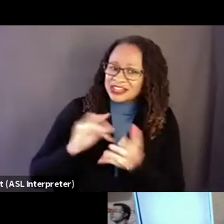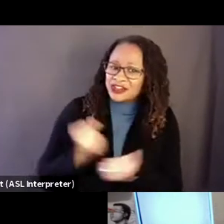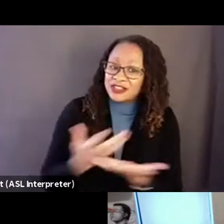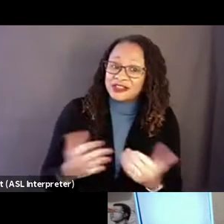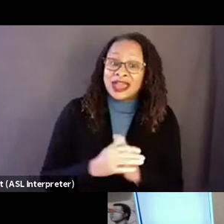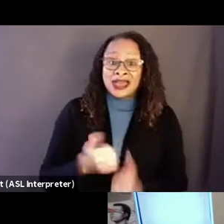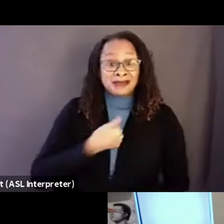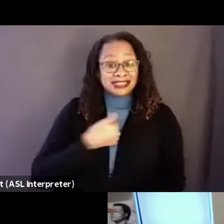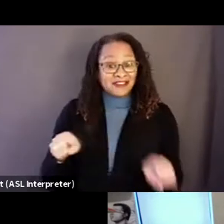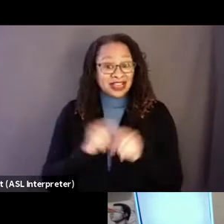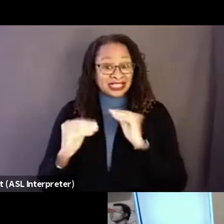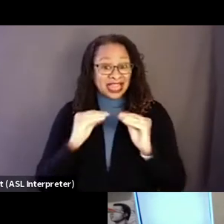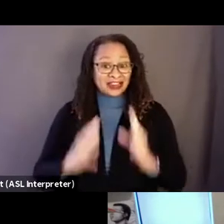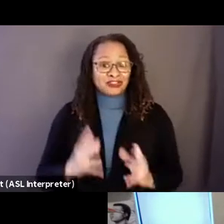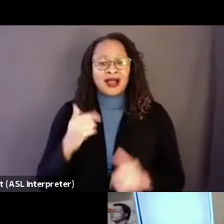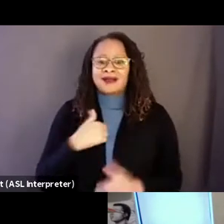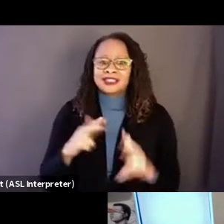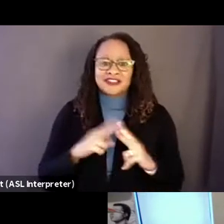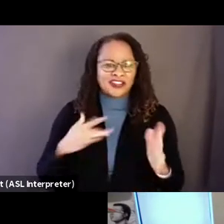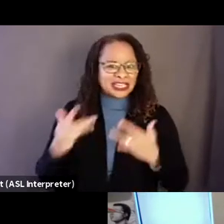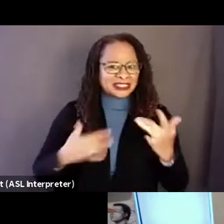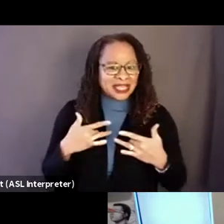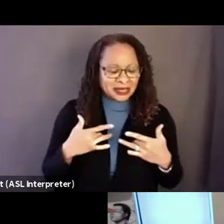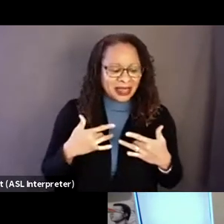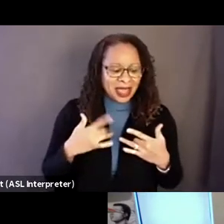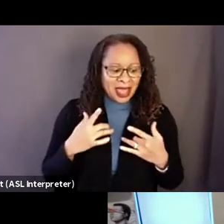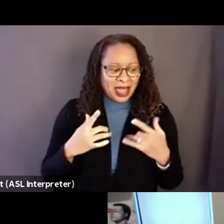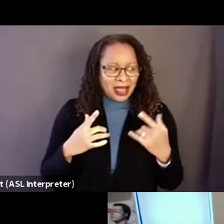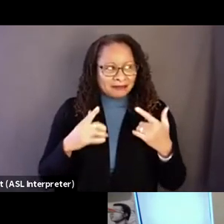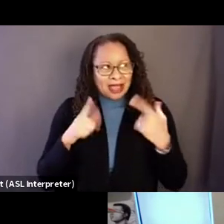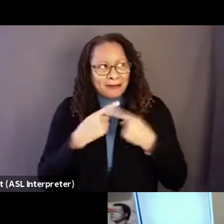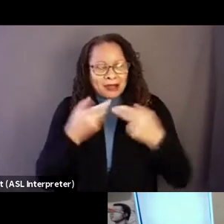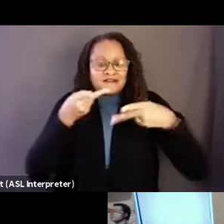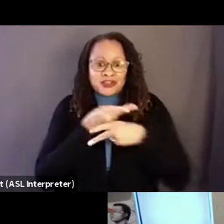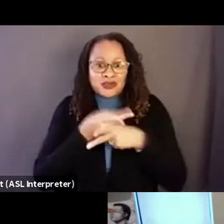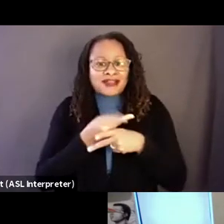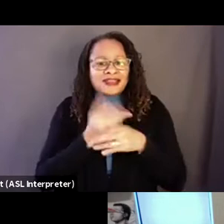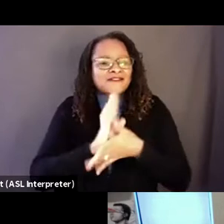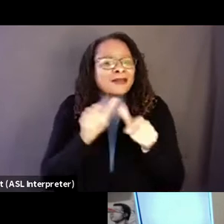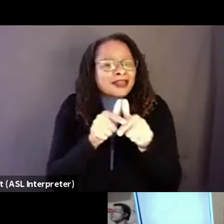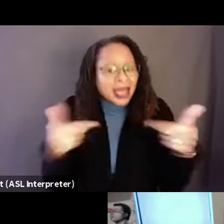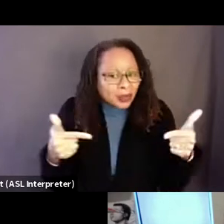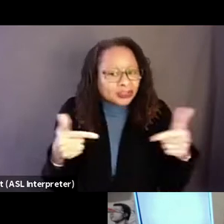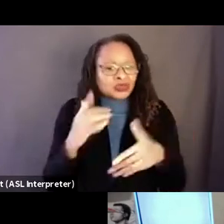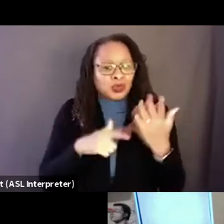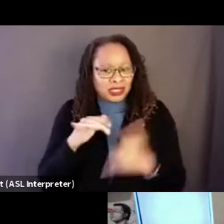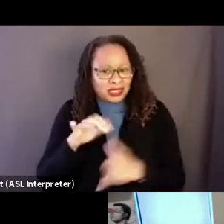of figuring out what the film language would be to kind of convey and focus on depicting the love